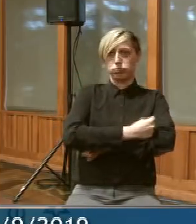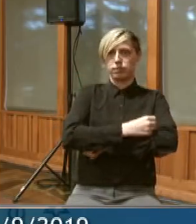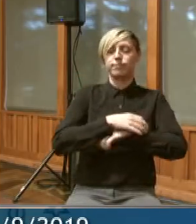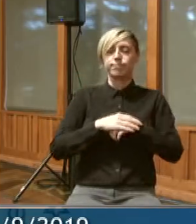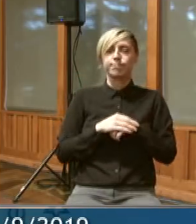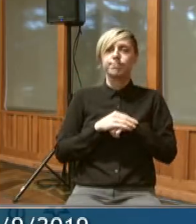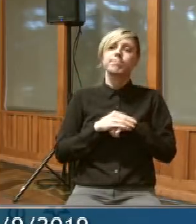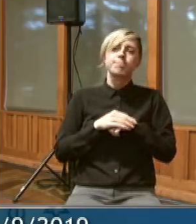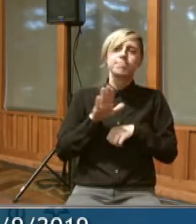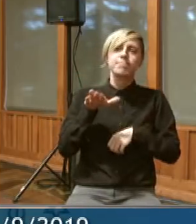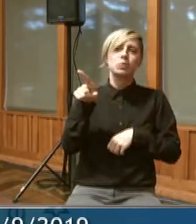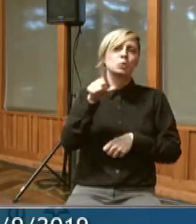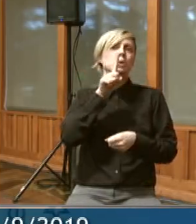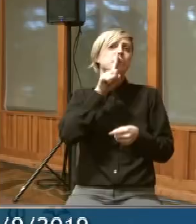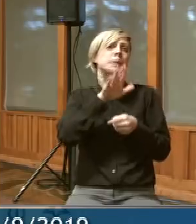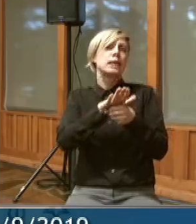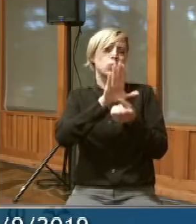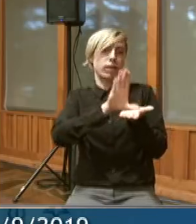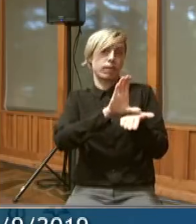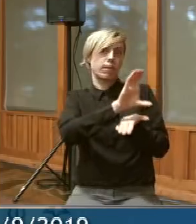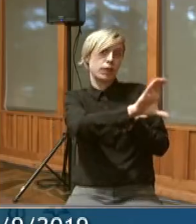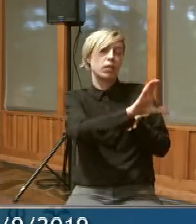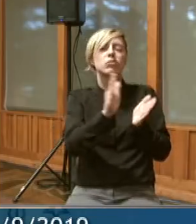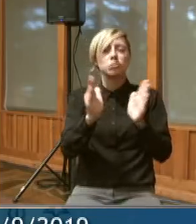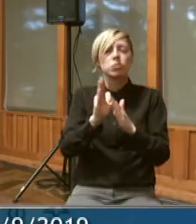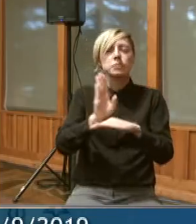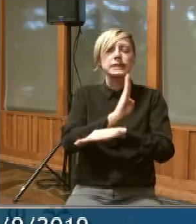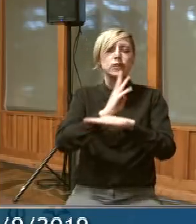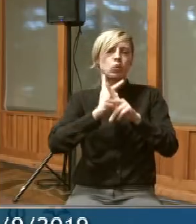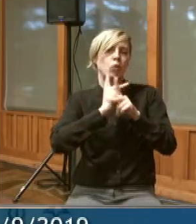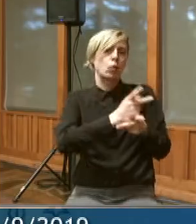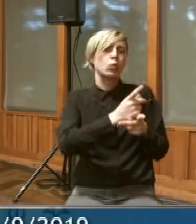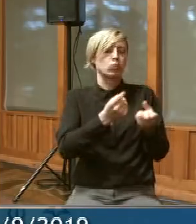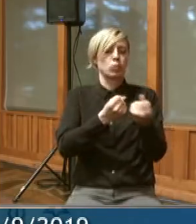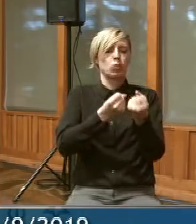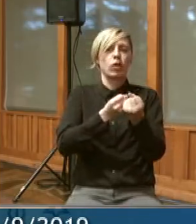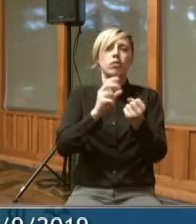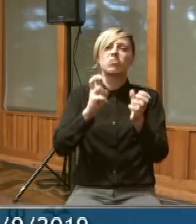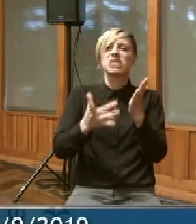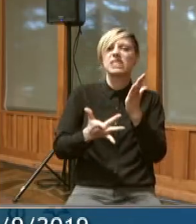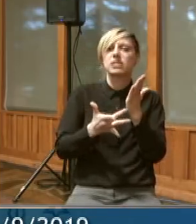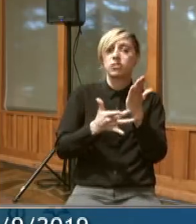THE CONSTRUCTION AND DEVELOPMENT OF THE TRANSIT PROJECT.